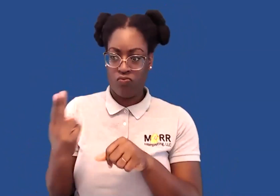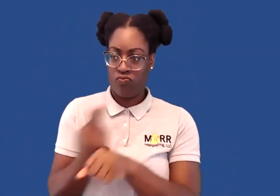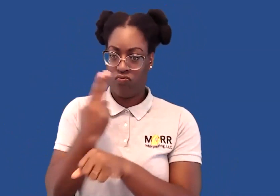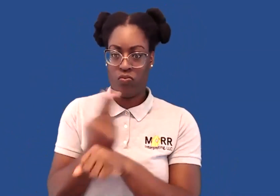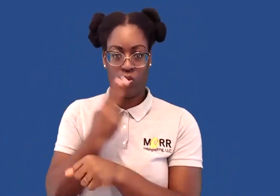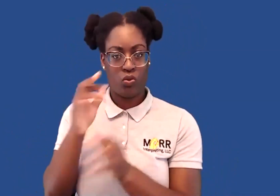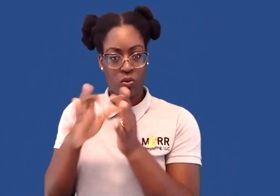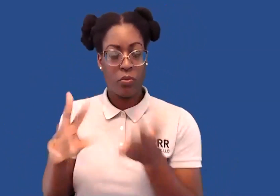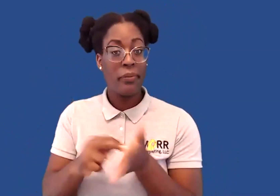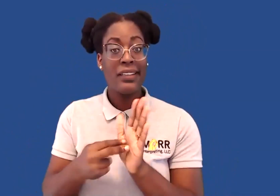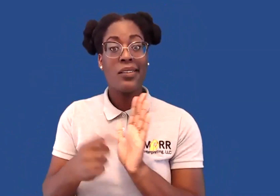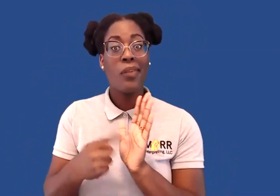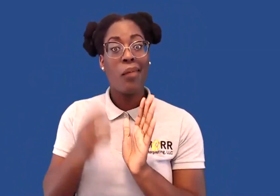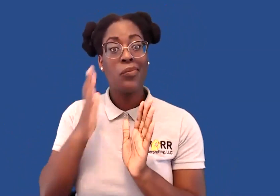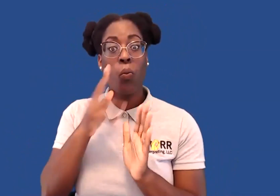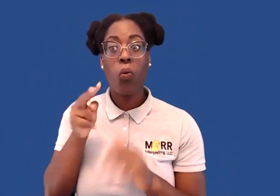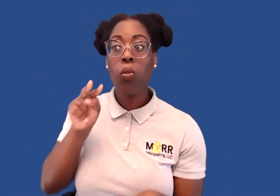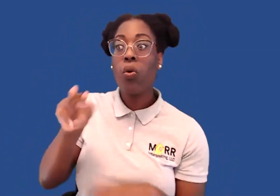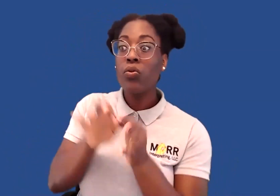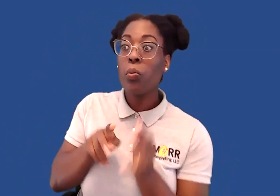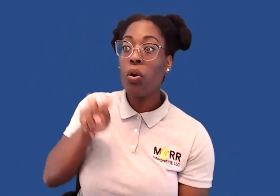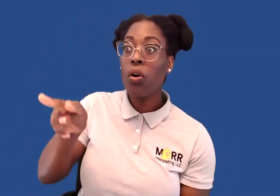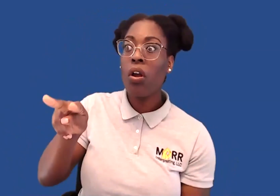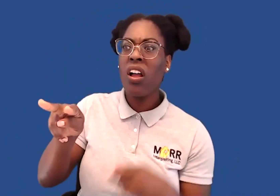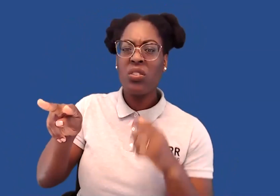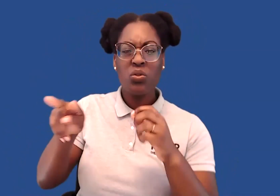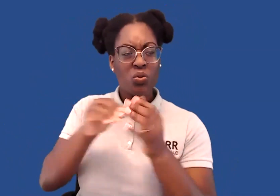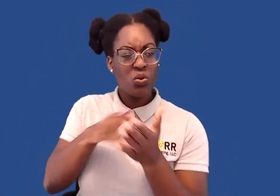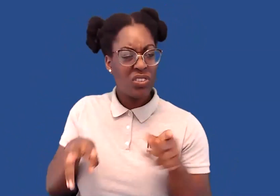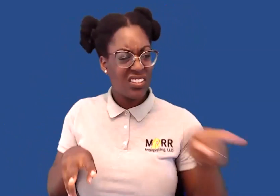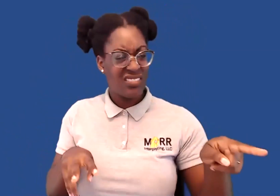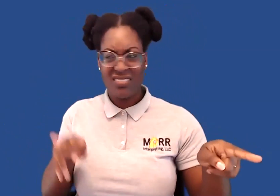There are some some different ways that we navigate through training and outreach